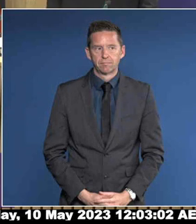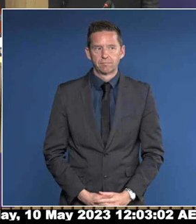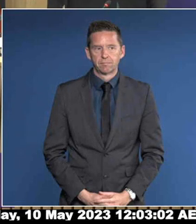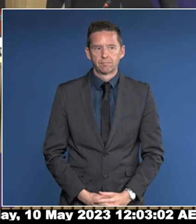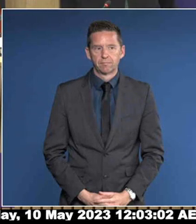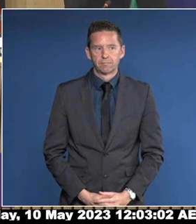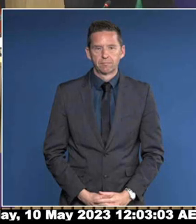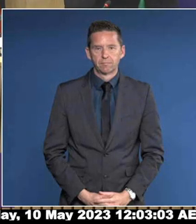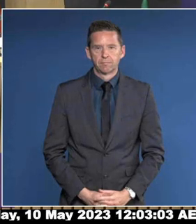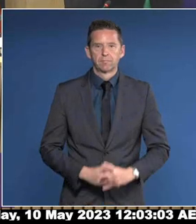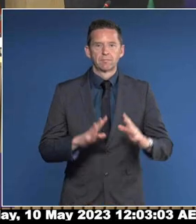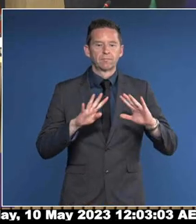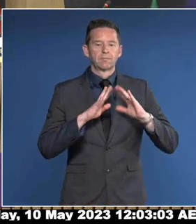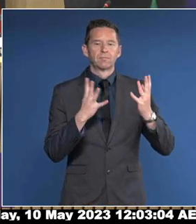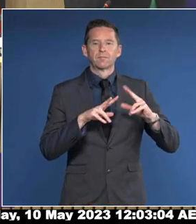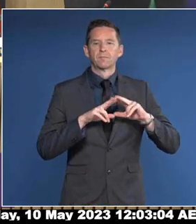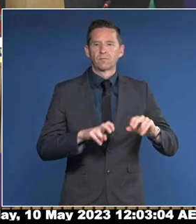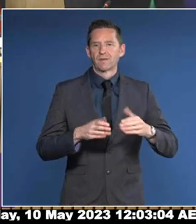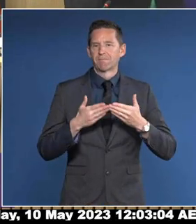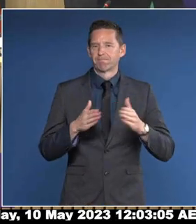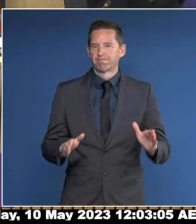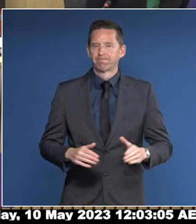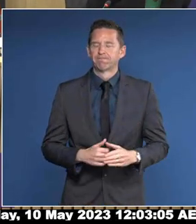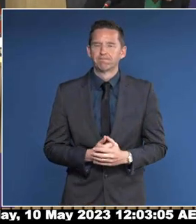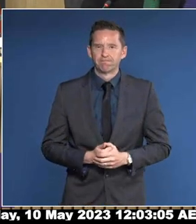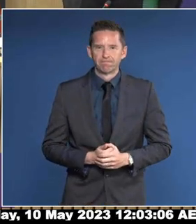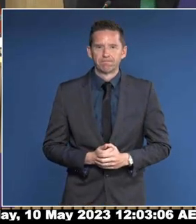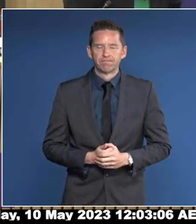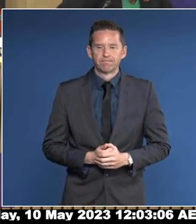The Royal Commission is resumed. COMMISSIONER McEWIN: Ms Eastman.